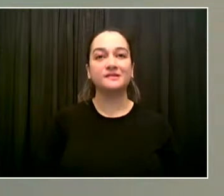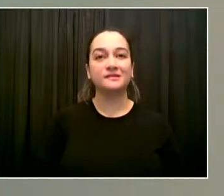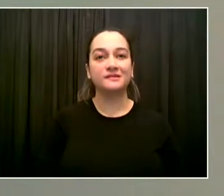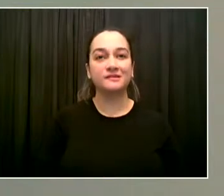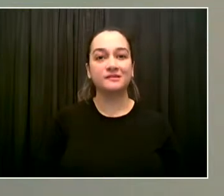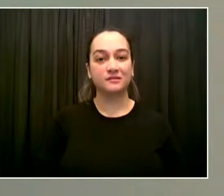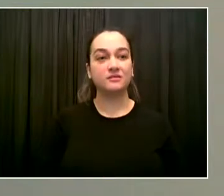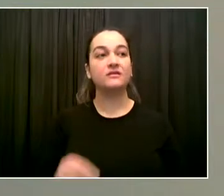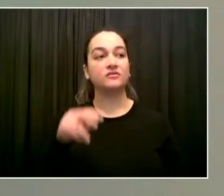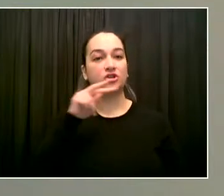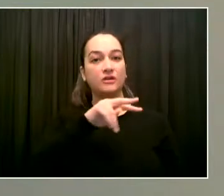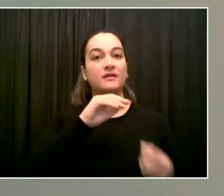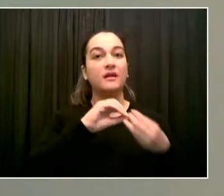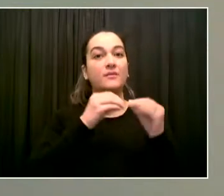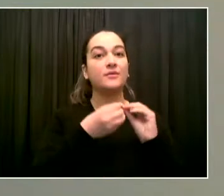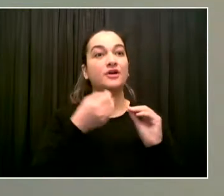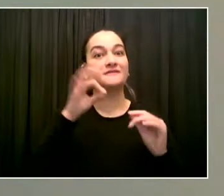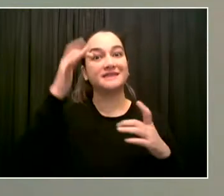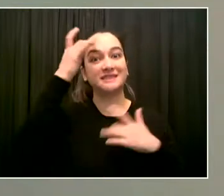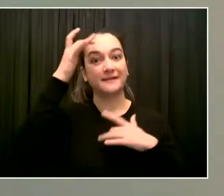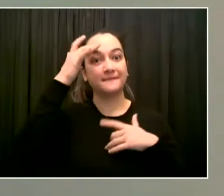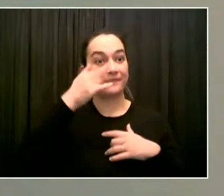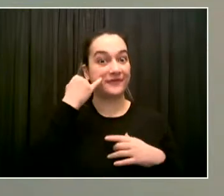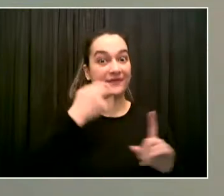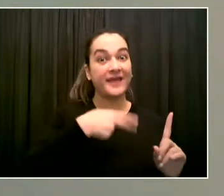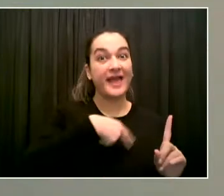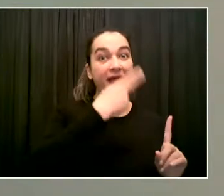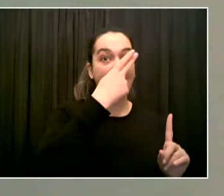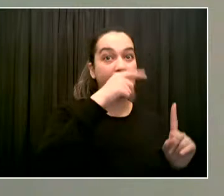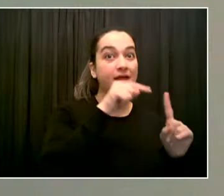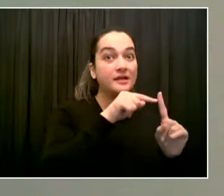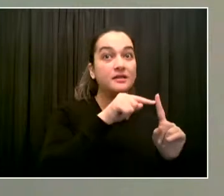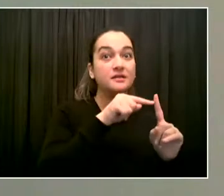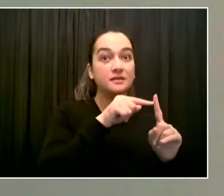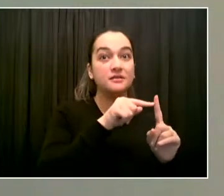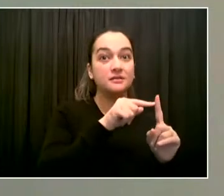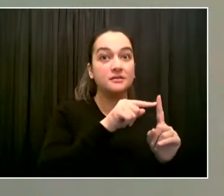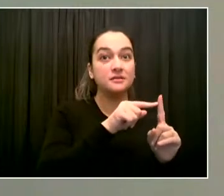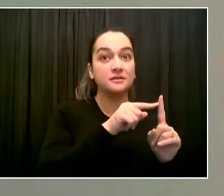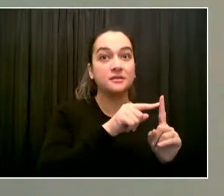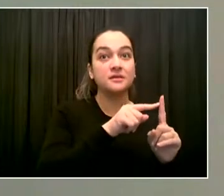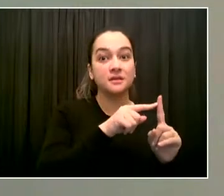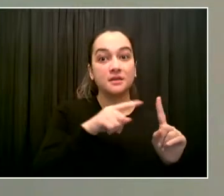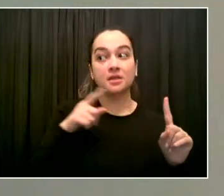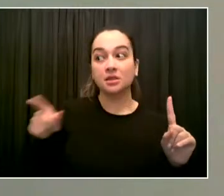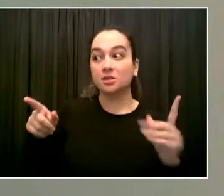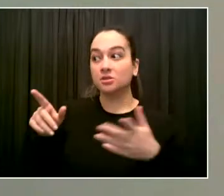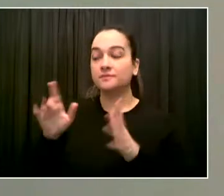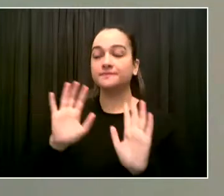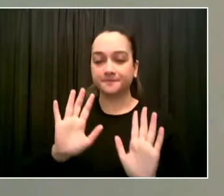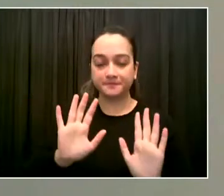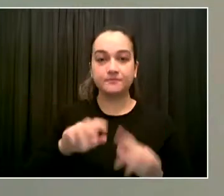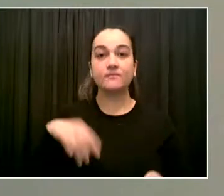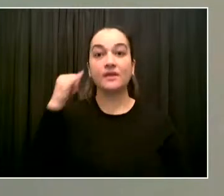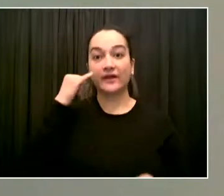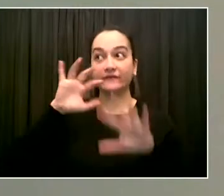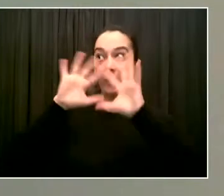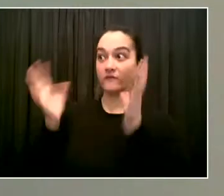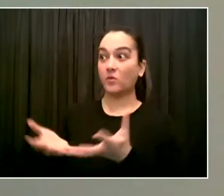AT ONE OF THE THINGS WE HAVE LEARNED EVEN WITH THE